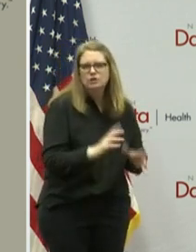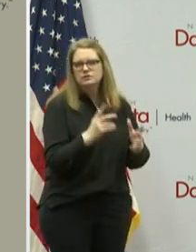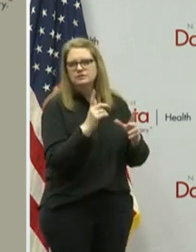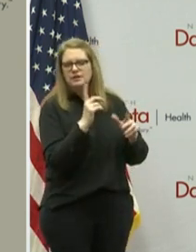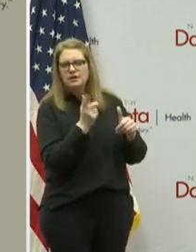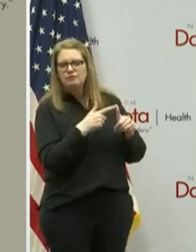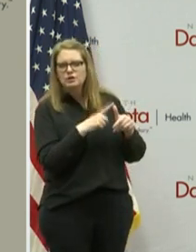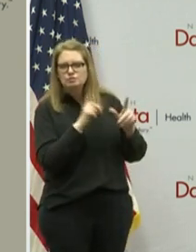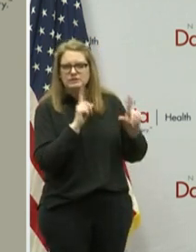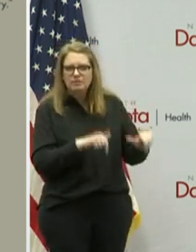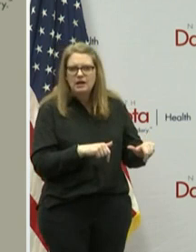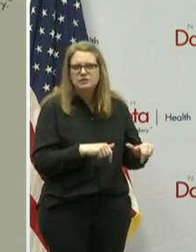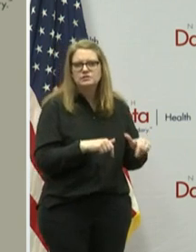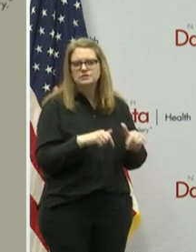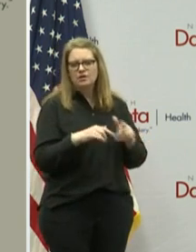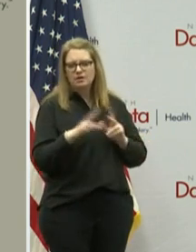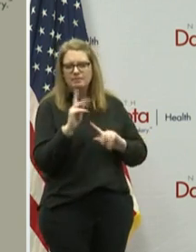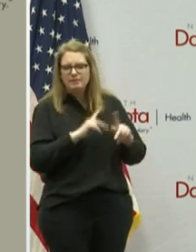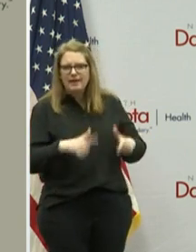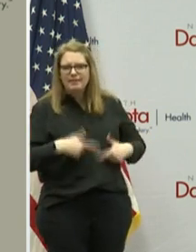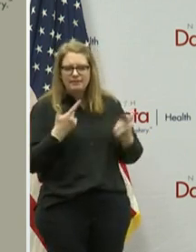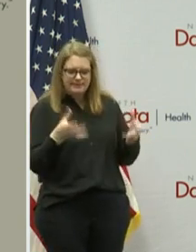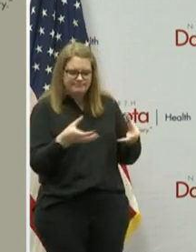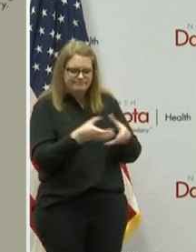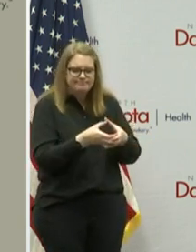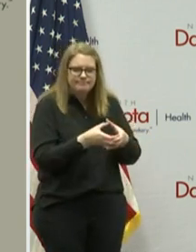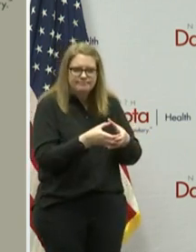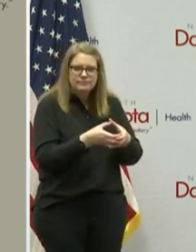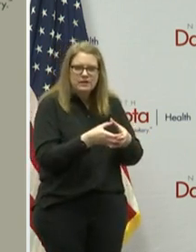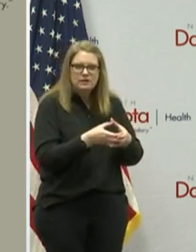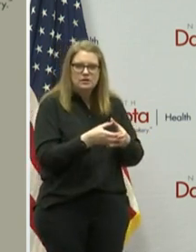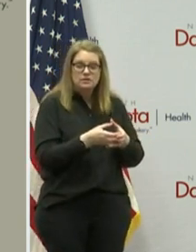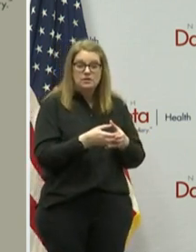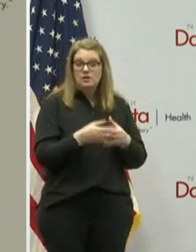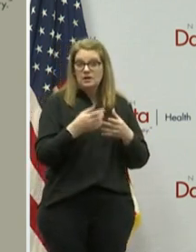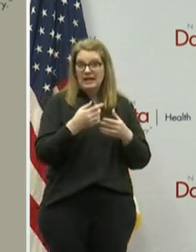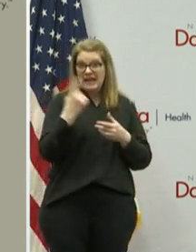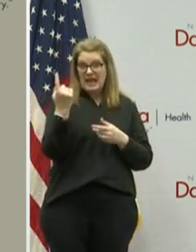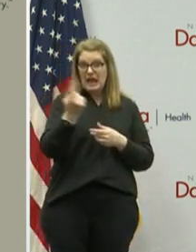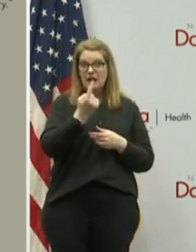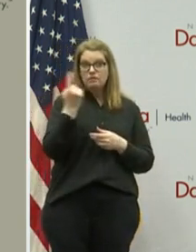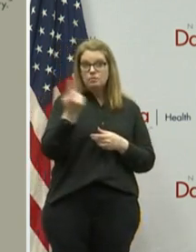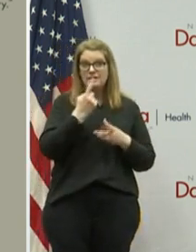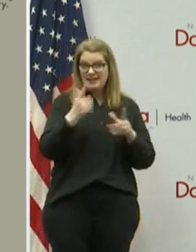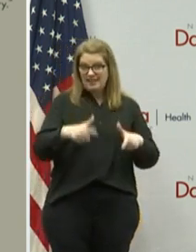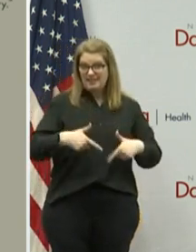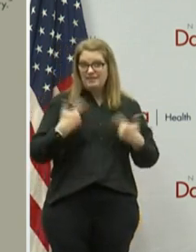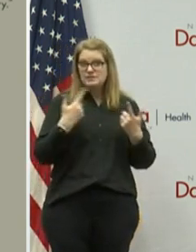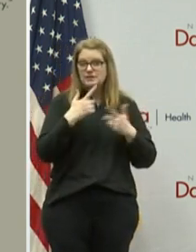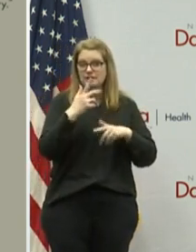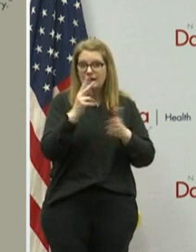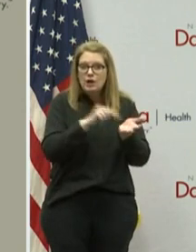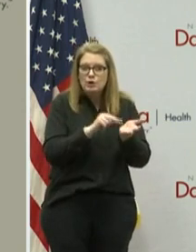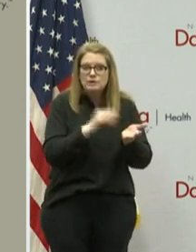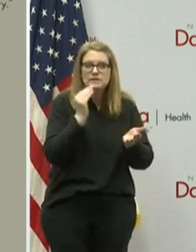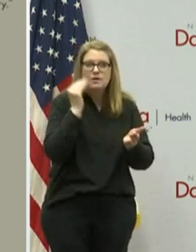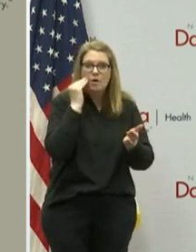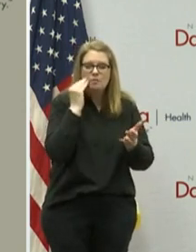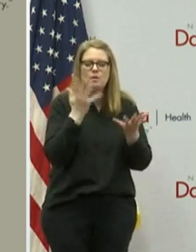FORWARD, 60% OF THE TESTING IS PRIORITIZED FOR DIAGNOSTIC, PEOPLE WE KNOW THAT MAY HAVE BEEN EXPOSED LIKE HEALTHCARE